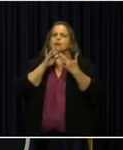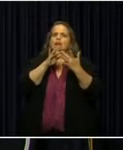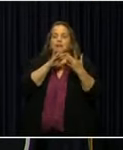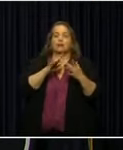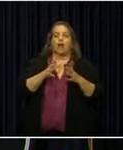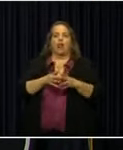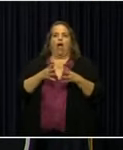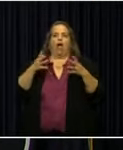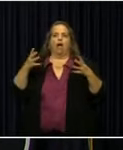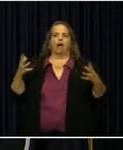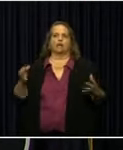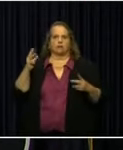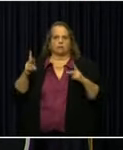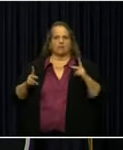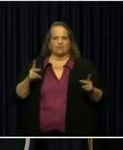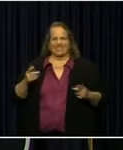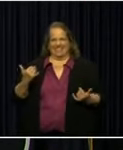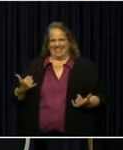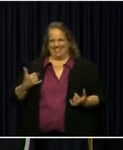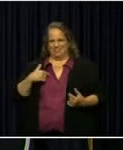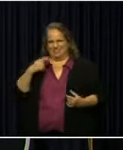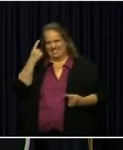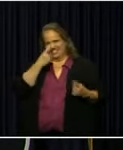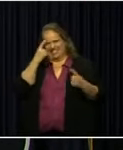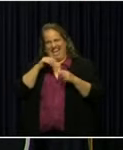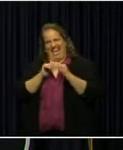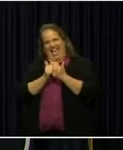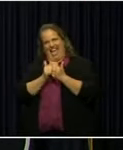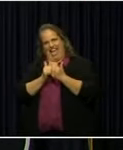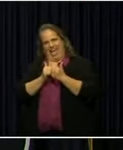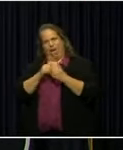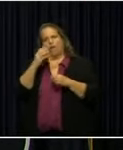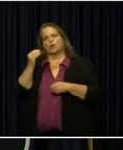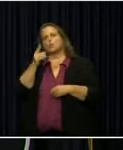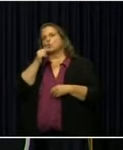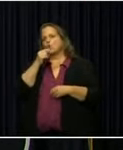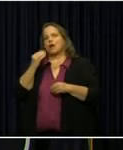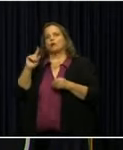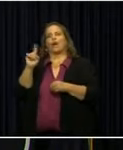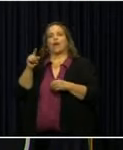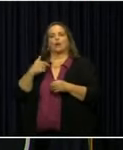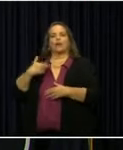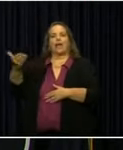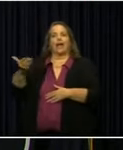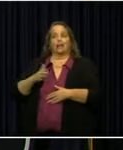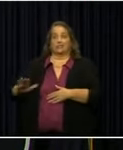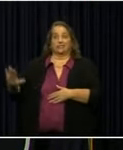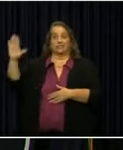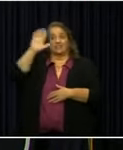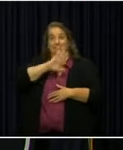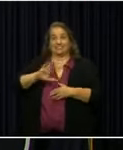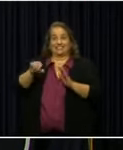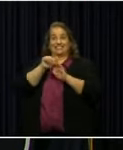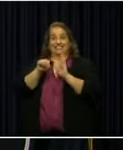HOME OR SKILLED NURSING FACILITY